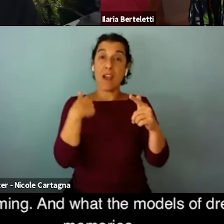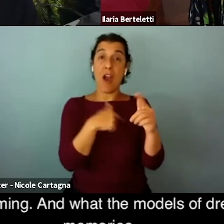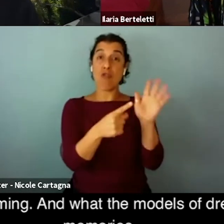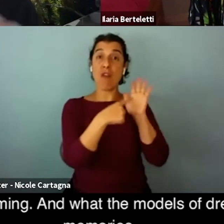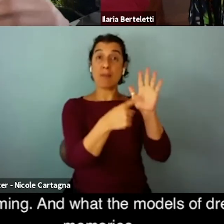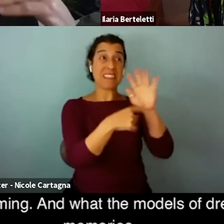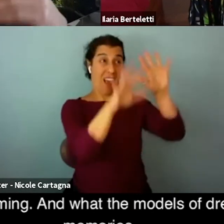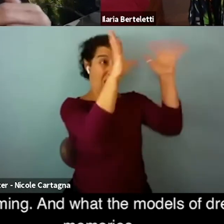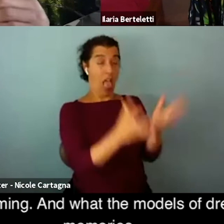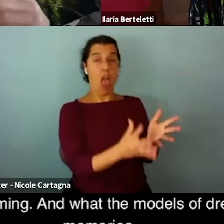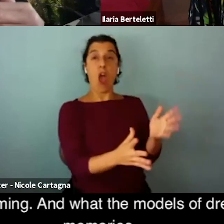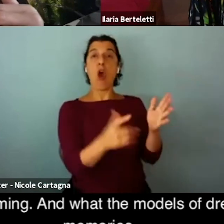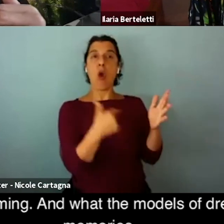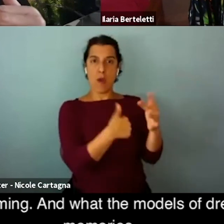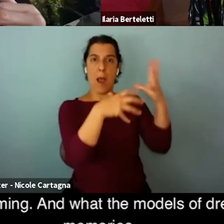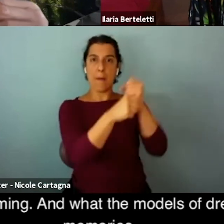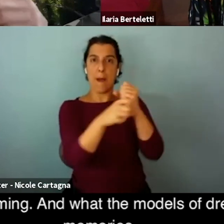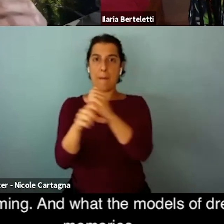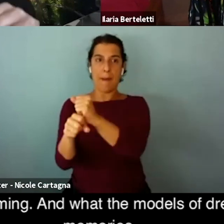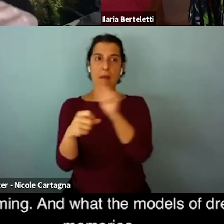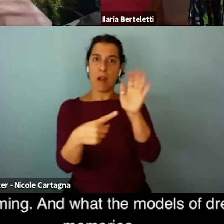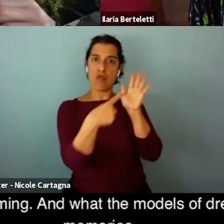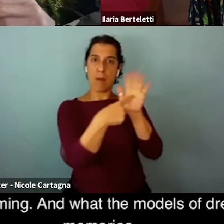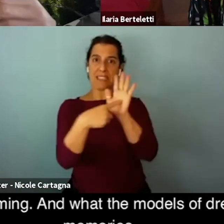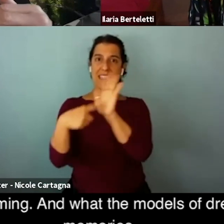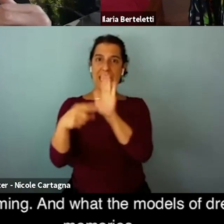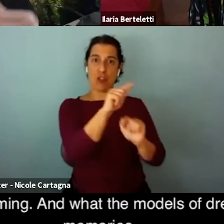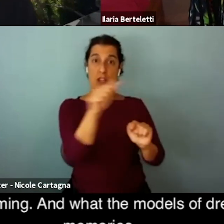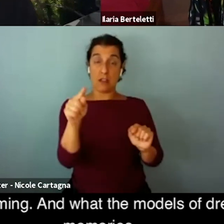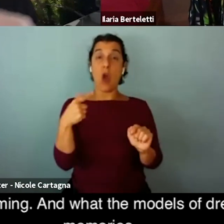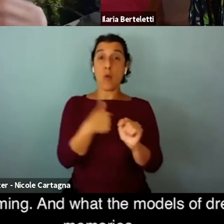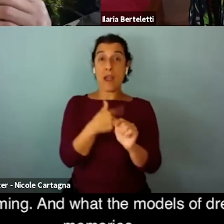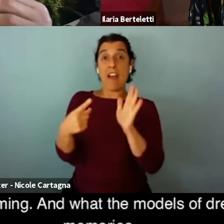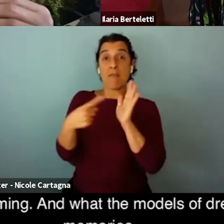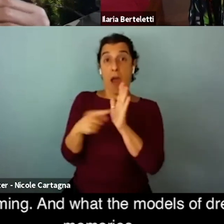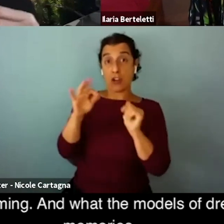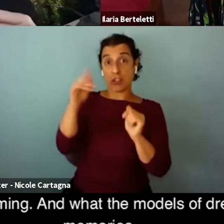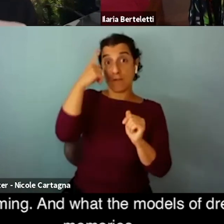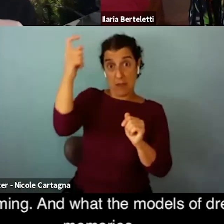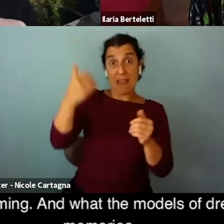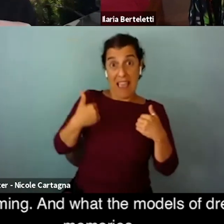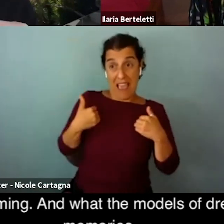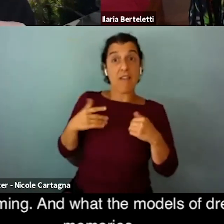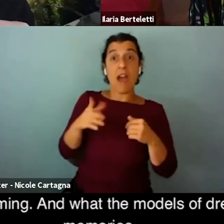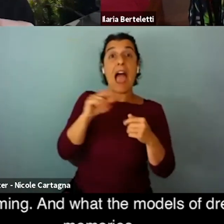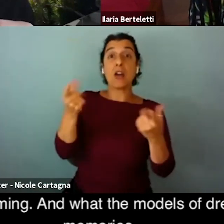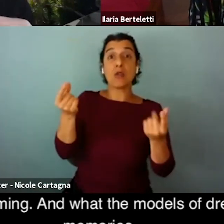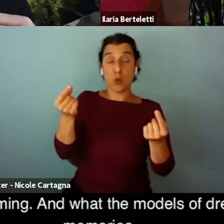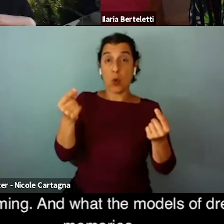we do have models of dreaming and what the models of dreaming do is they replay these memories